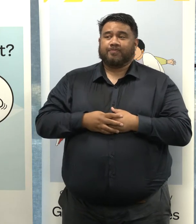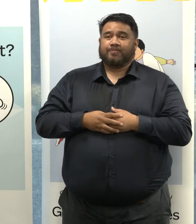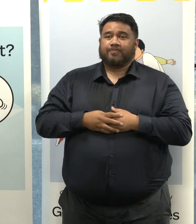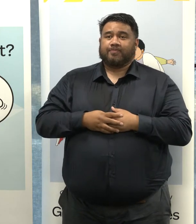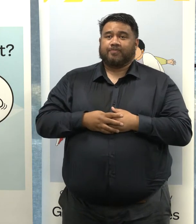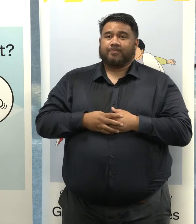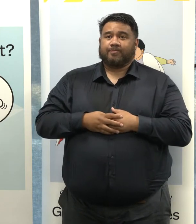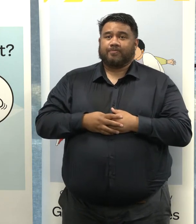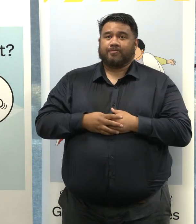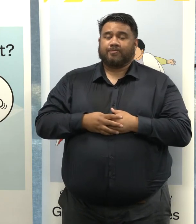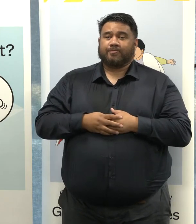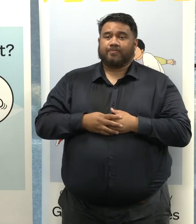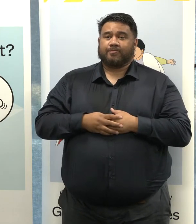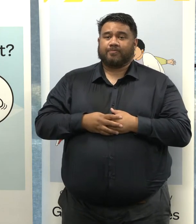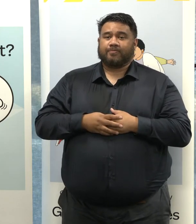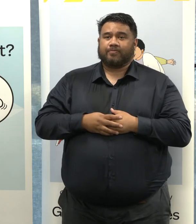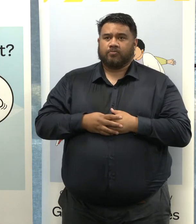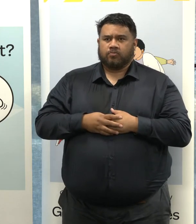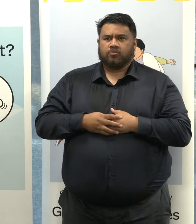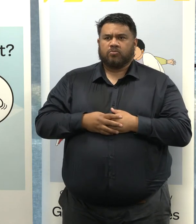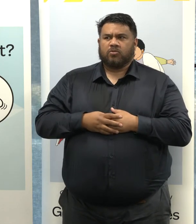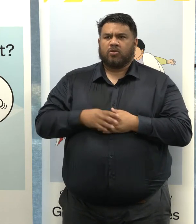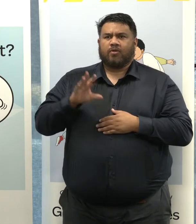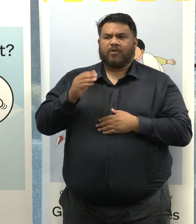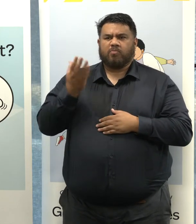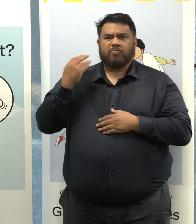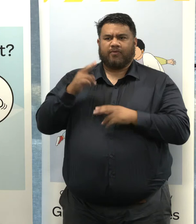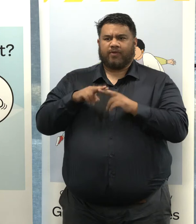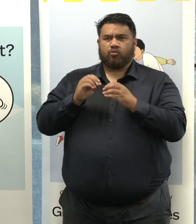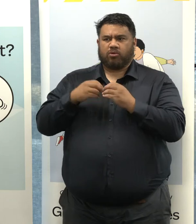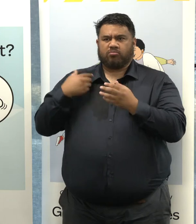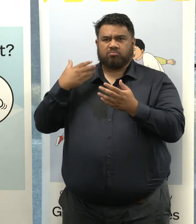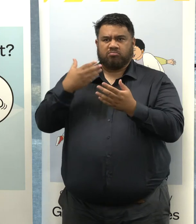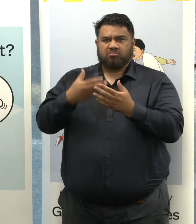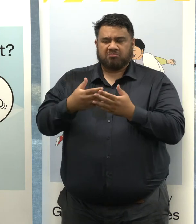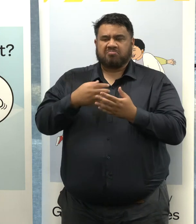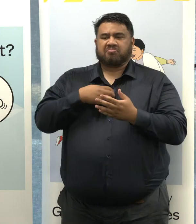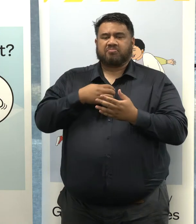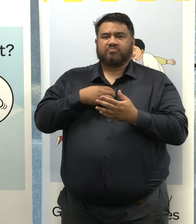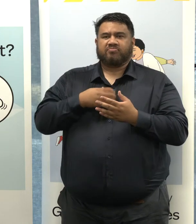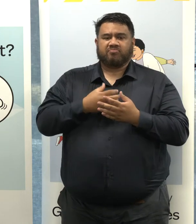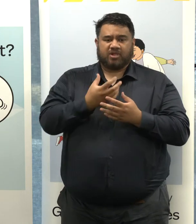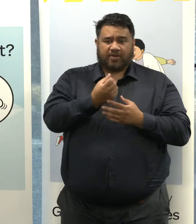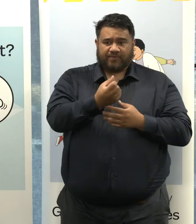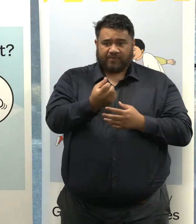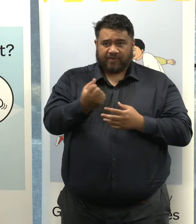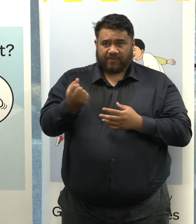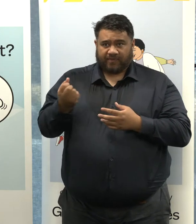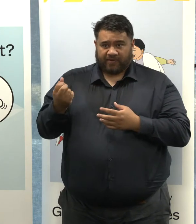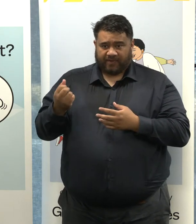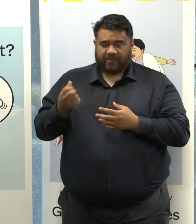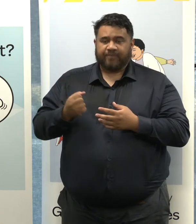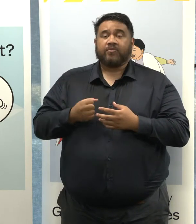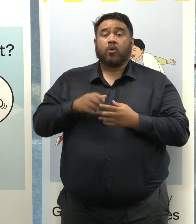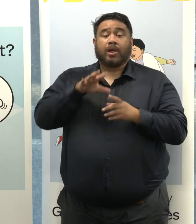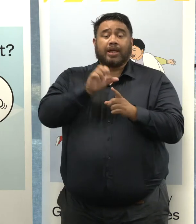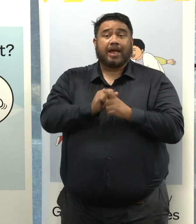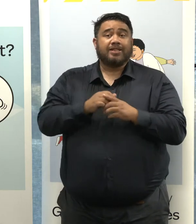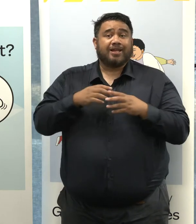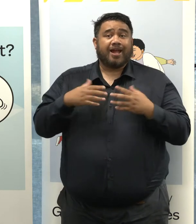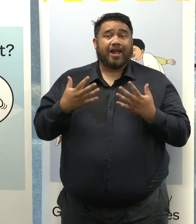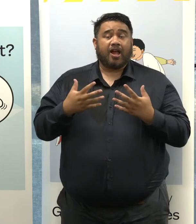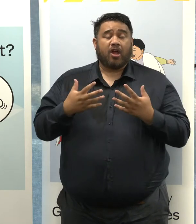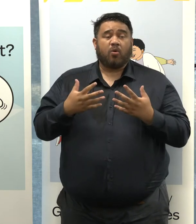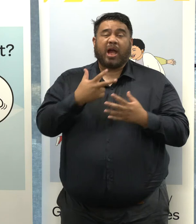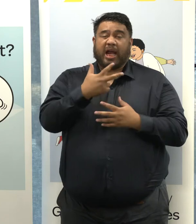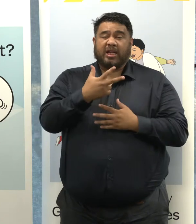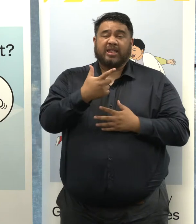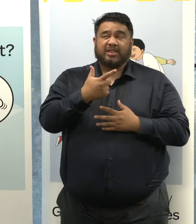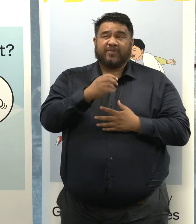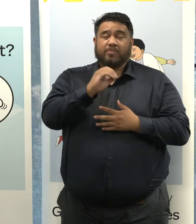motu.